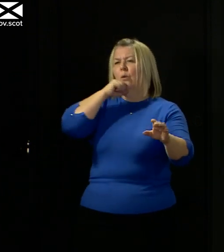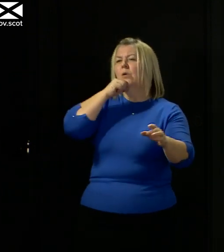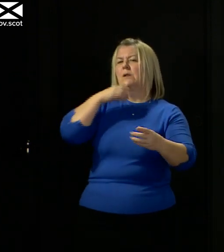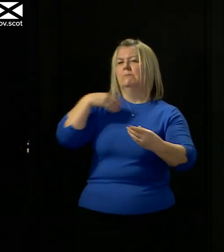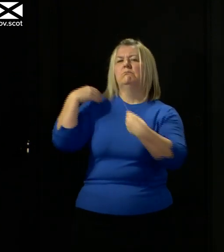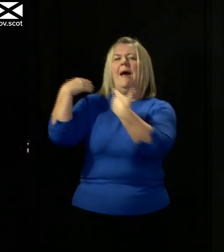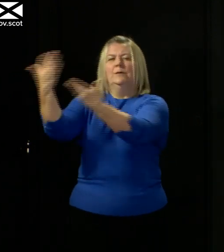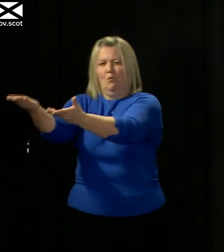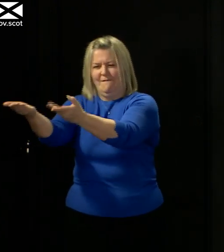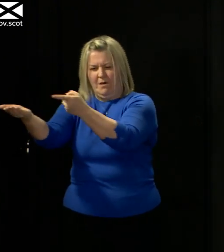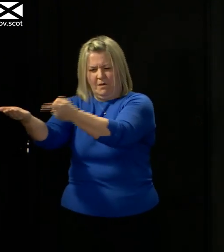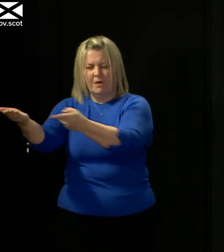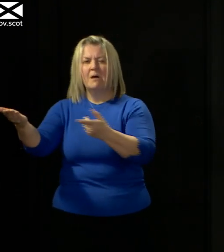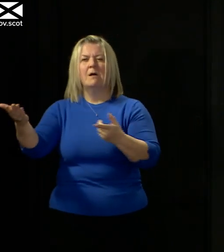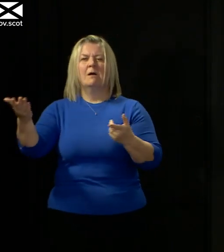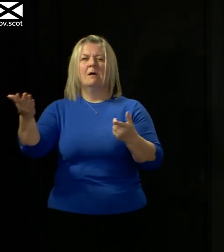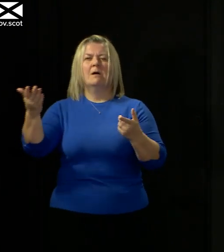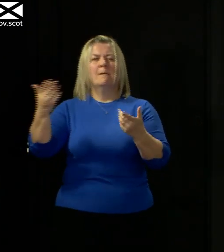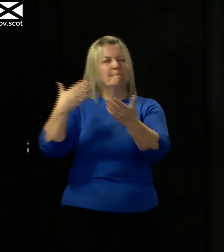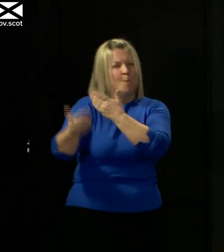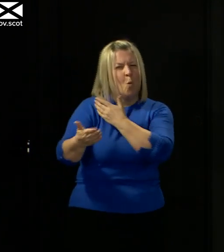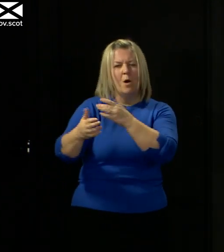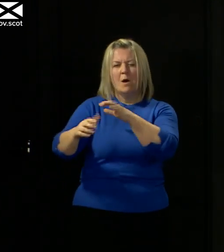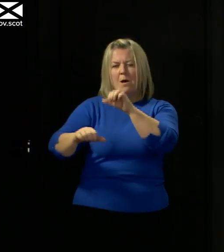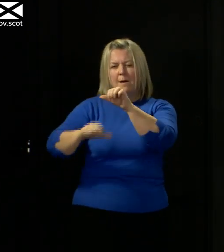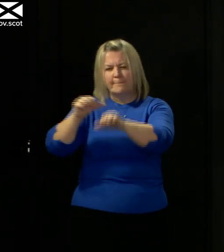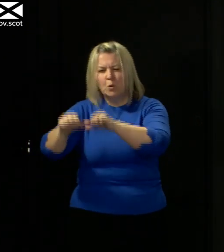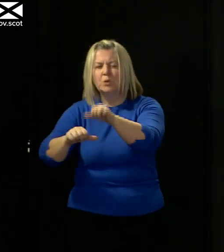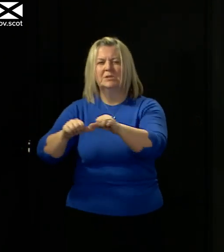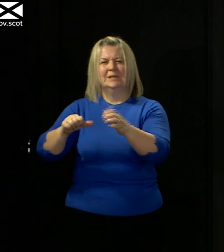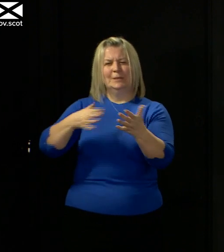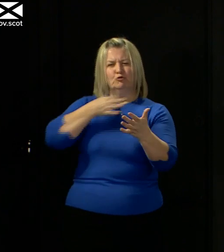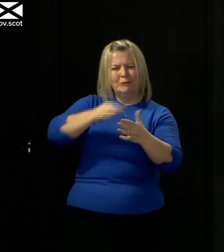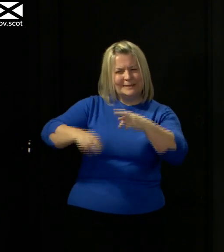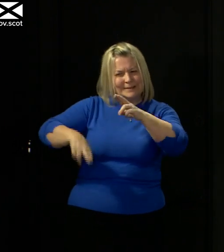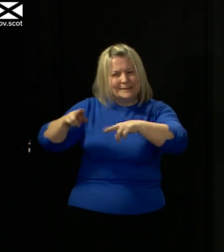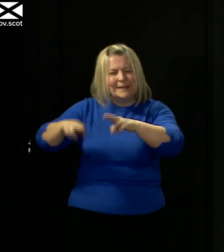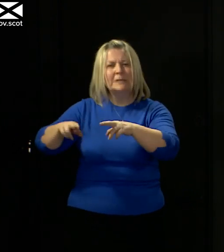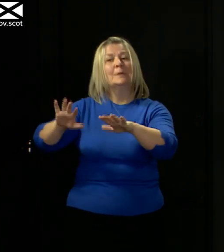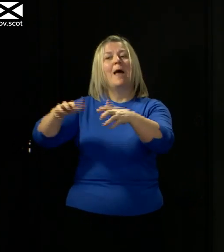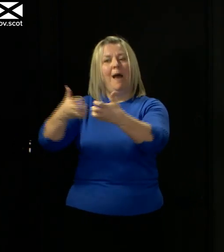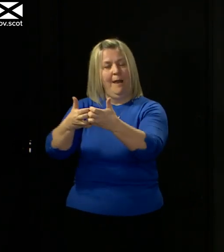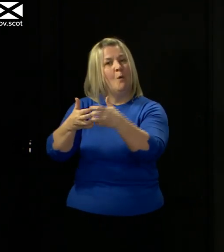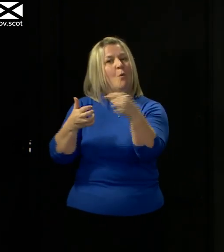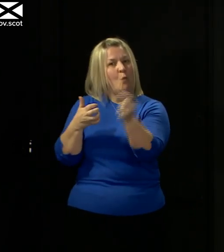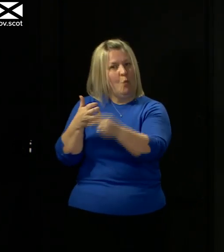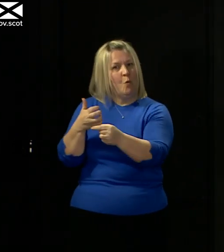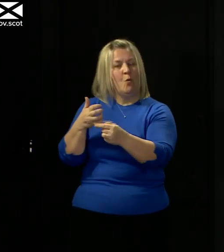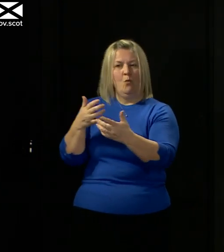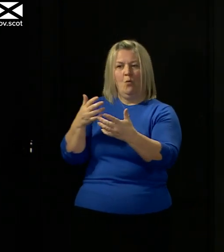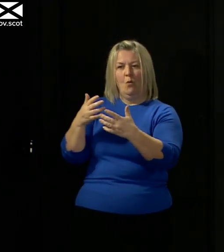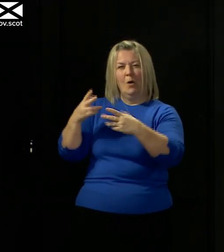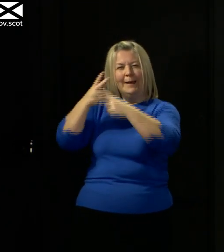about the process of and the risk assessments associated with residents